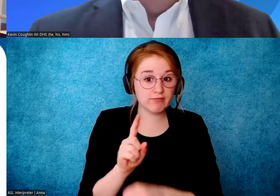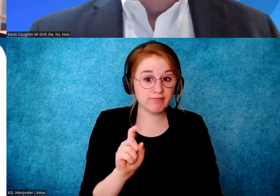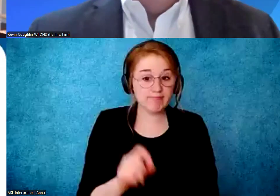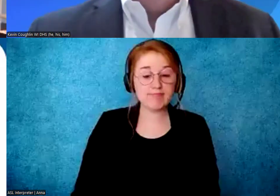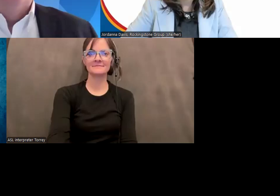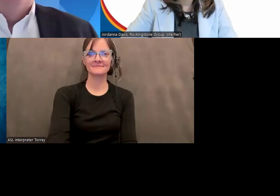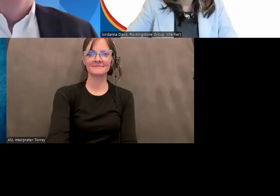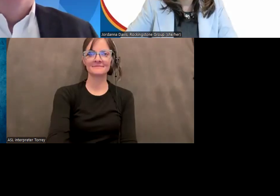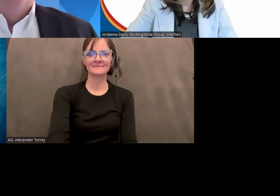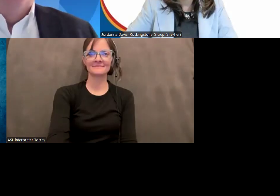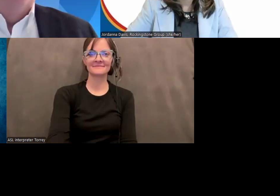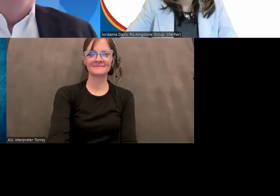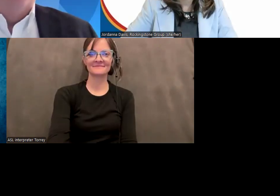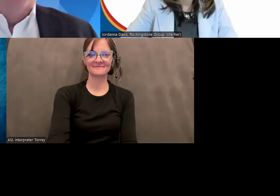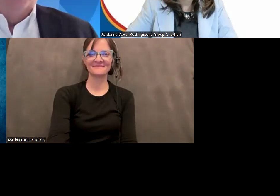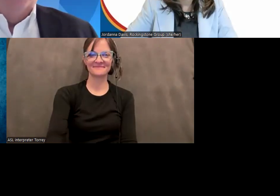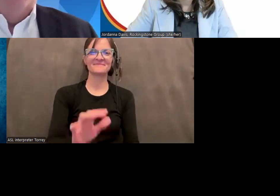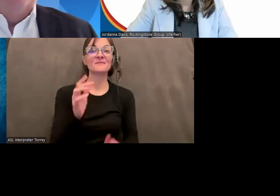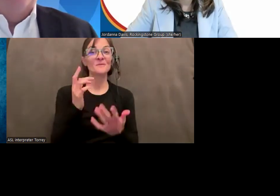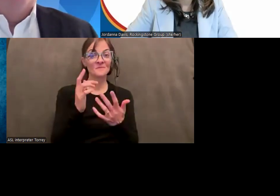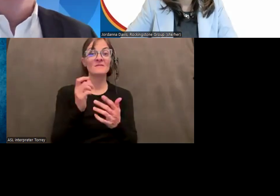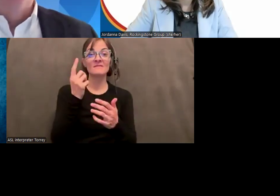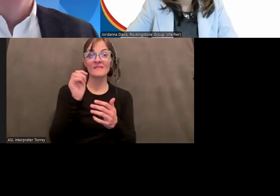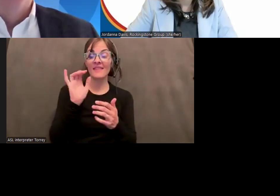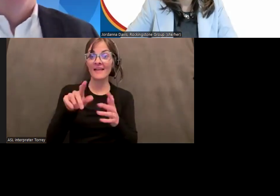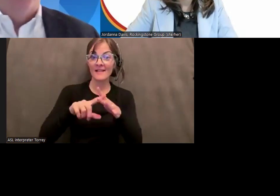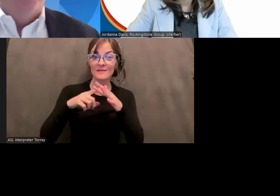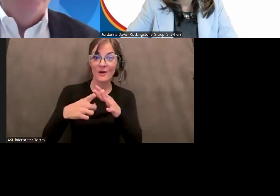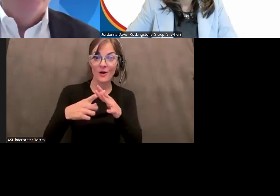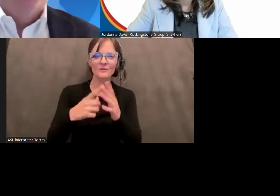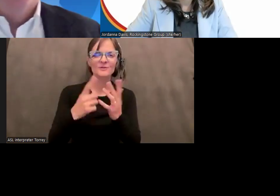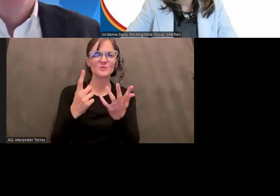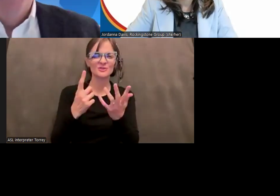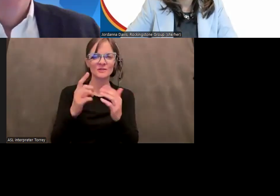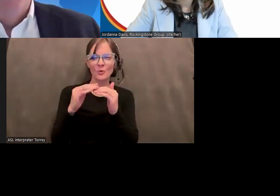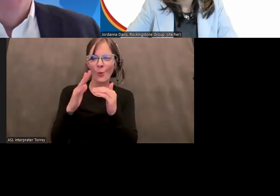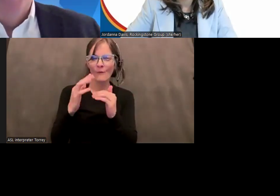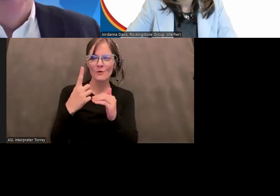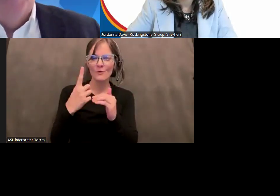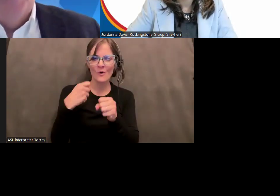Well, the launch was just a little over a year ago, and I guess which launch, the pre-launch or the Parmesan launch?